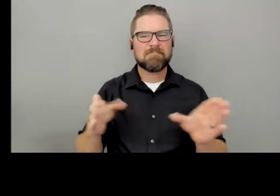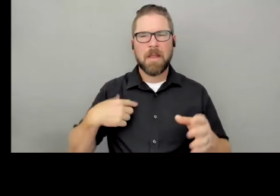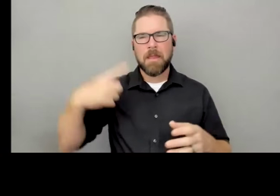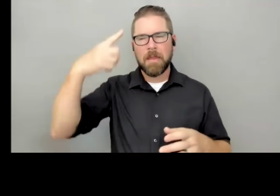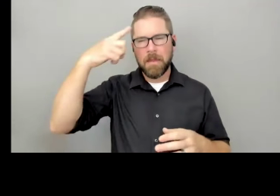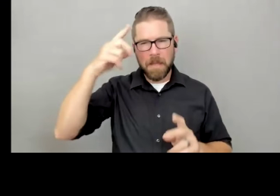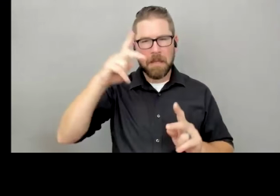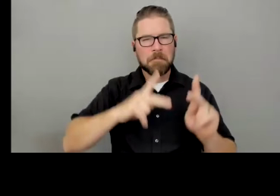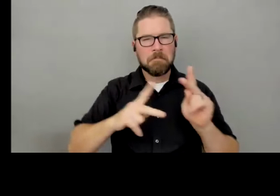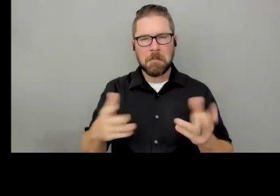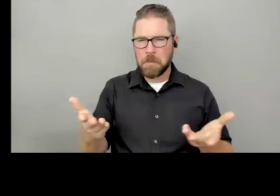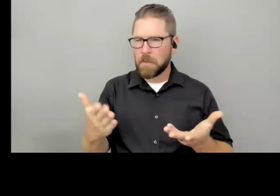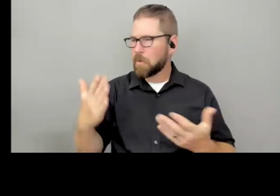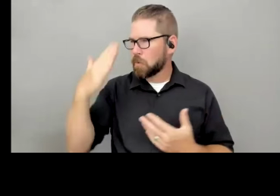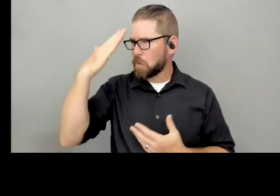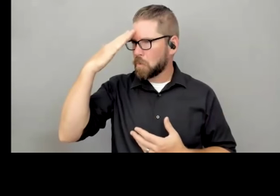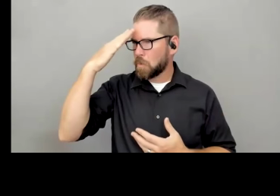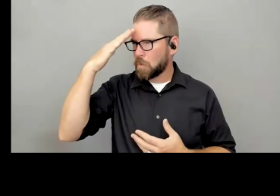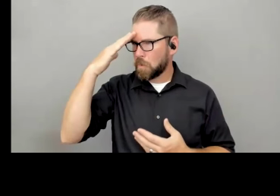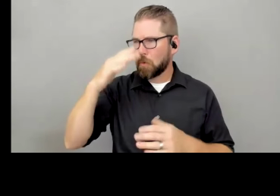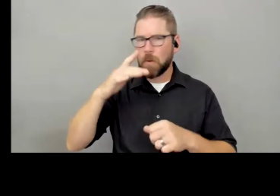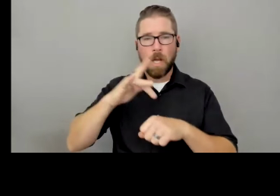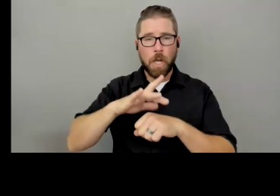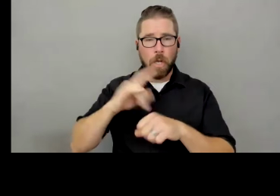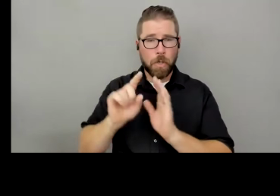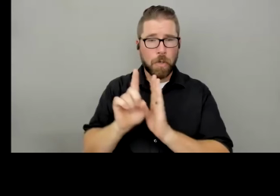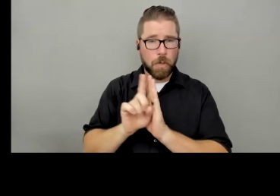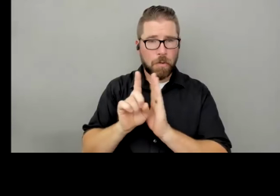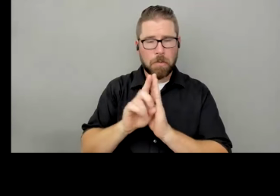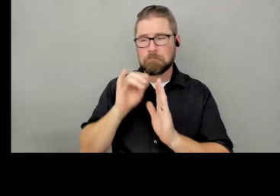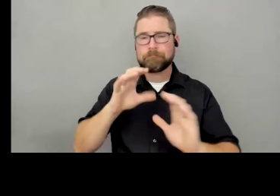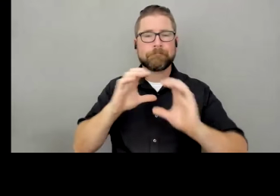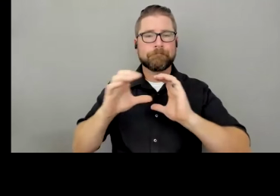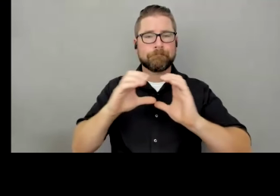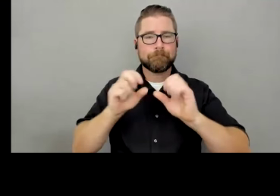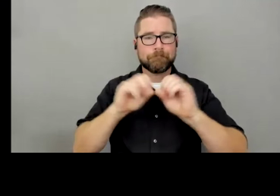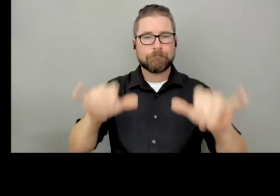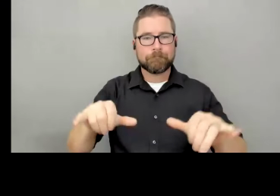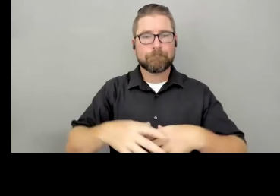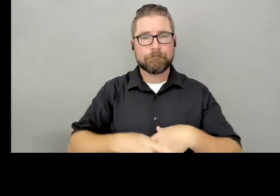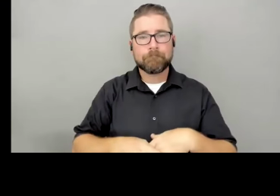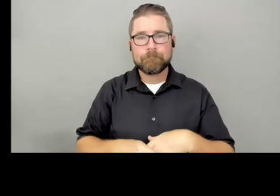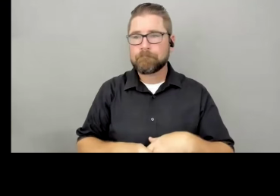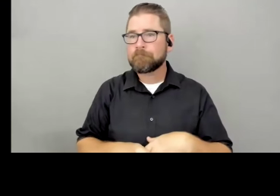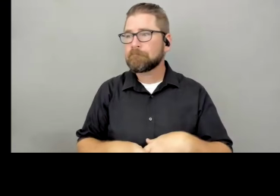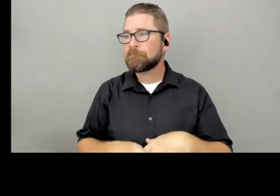with what Early Alert is, it’s a communication system, to help students with their progress.